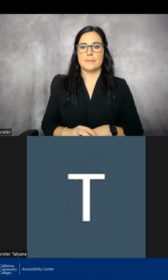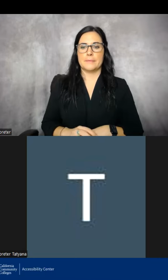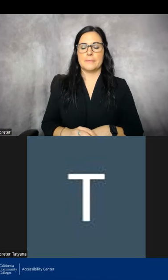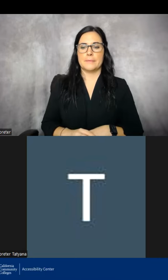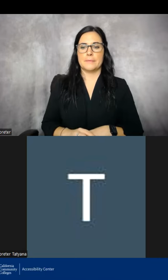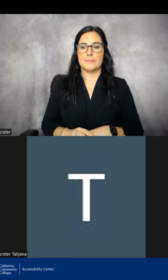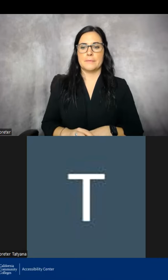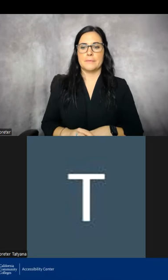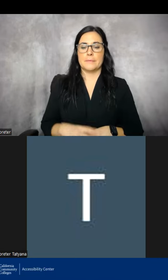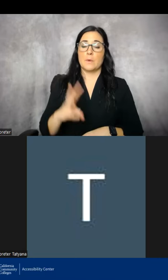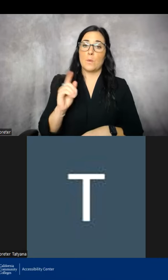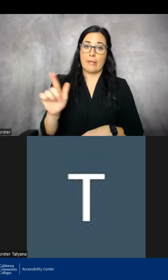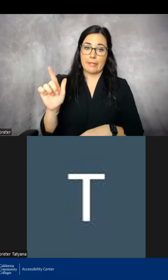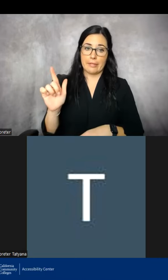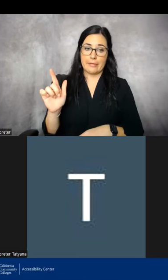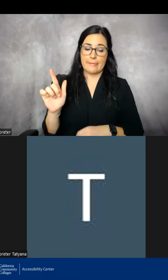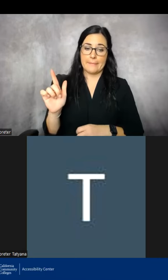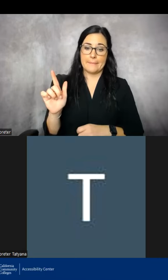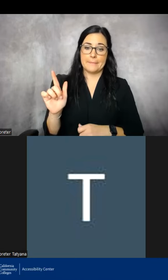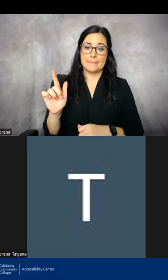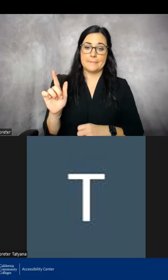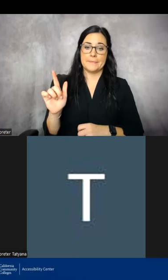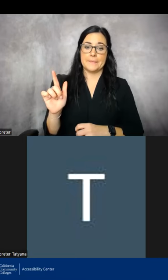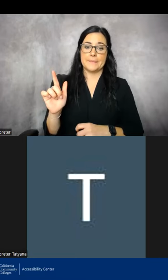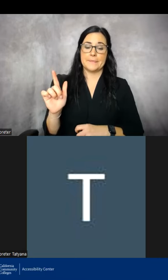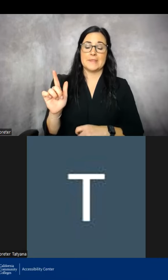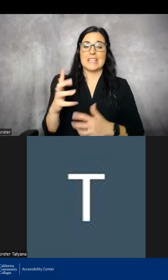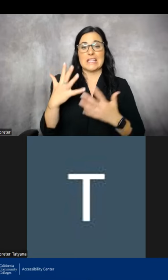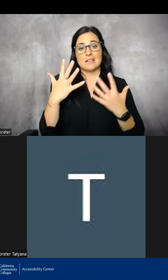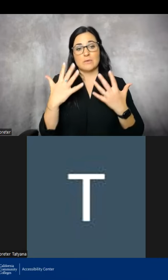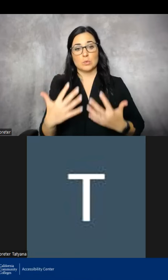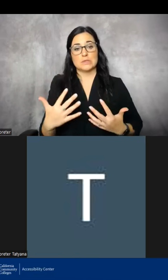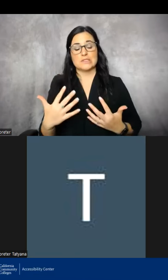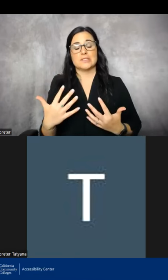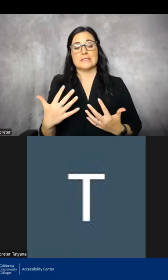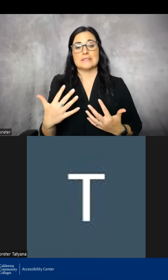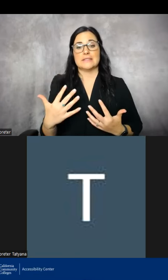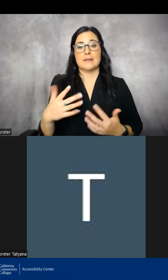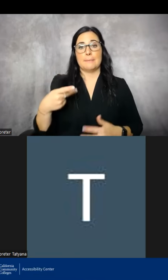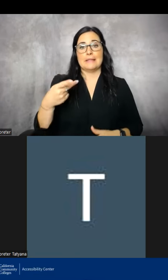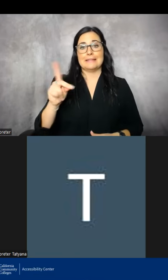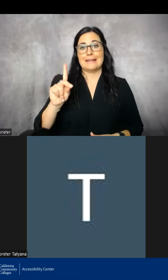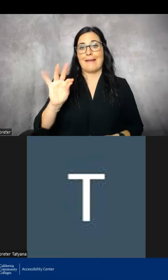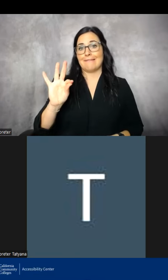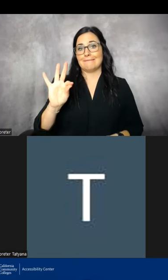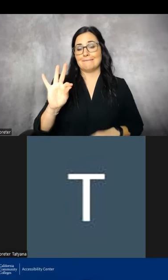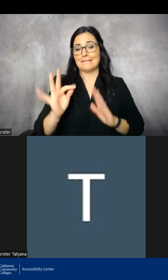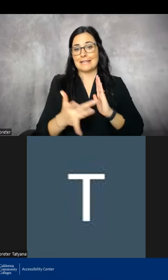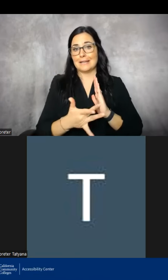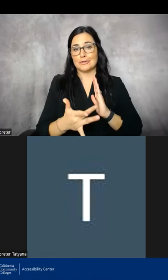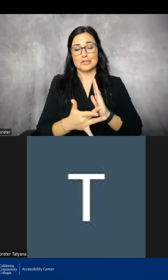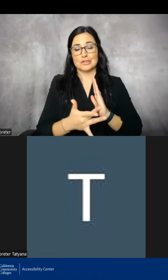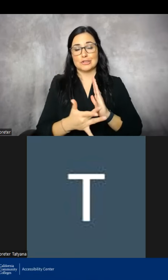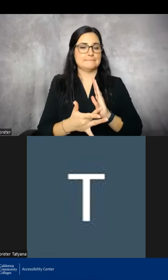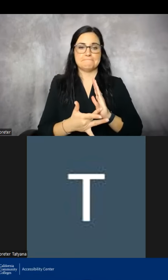Well, unfortunately PDF technology is not there